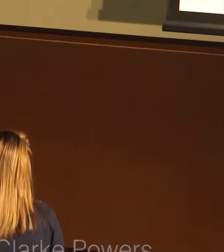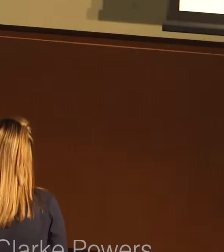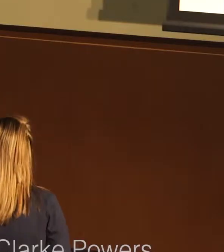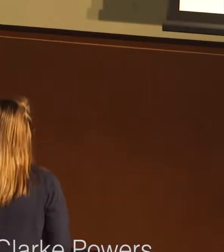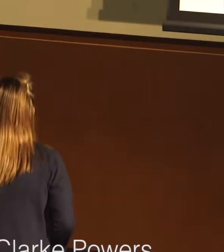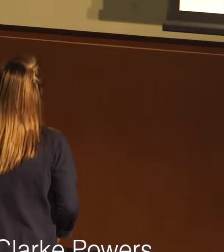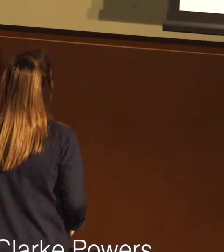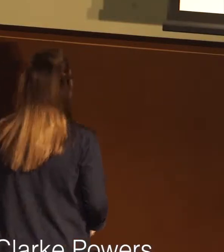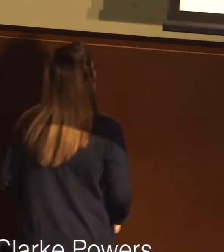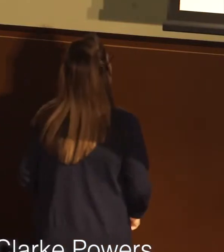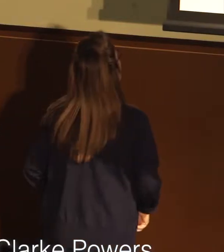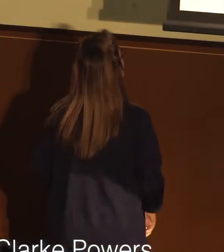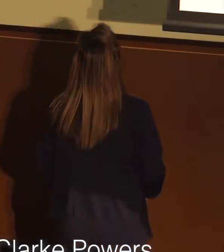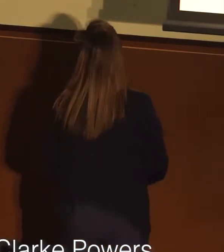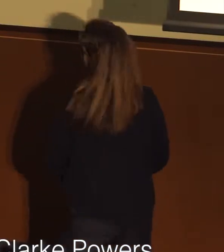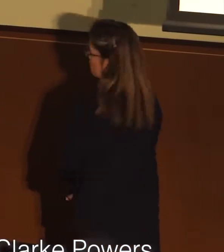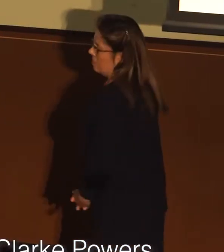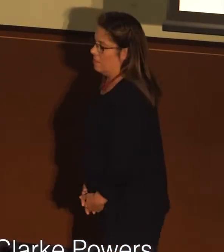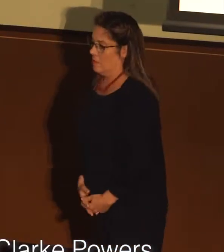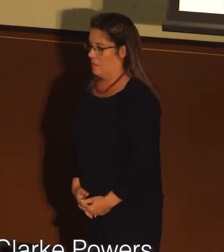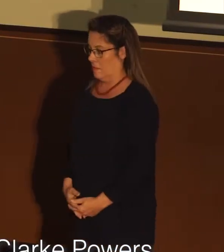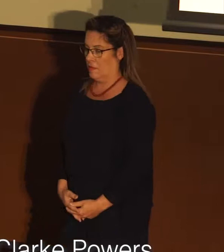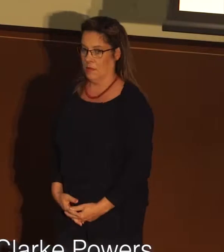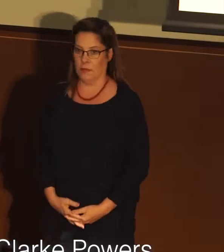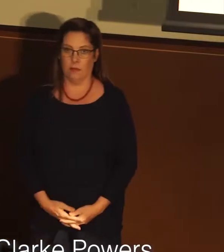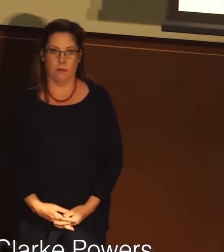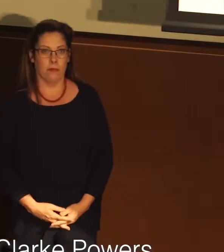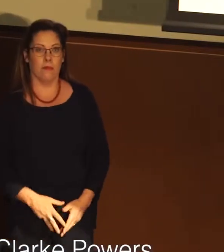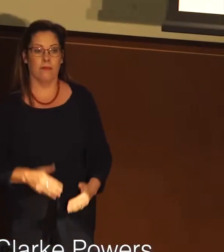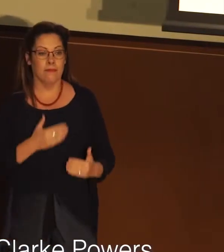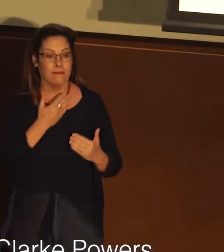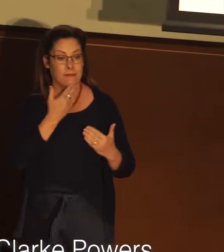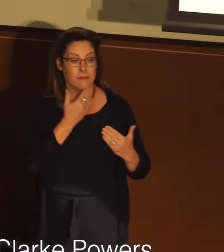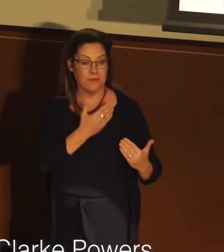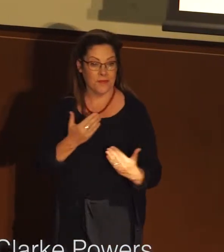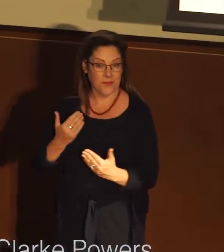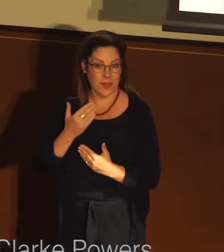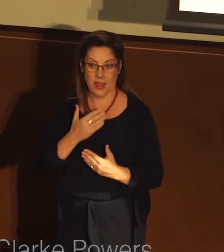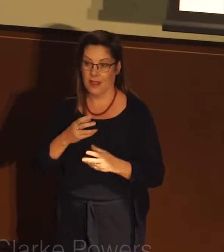Well, first of all, thank you very much for the opportunity to present today.